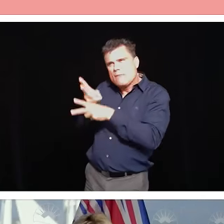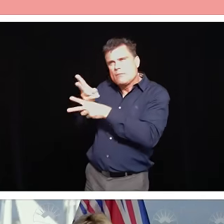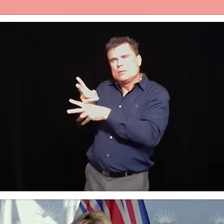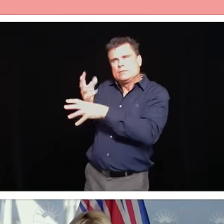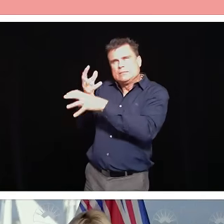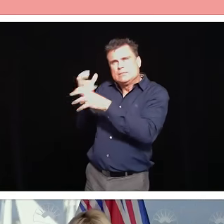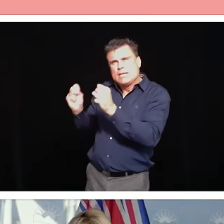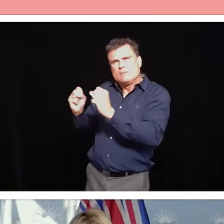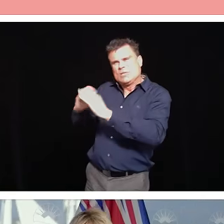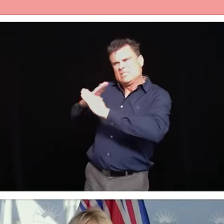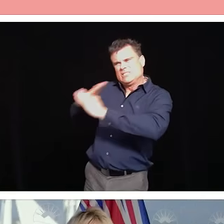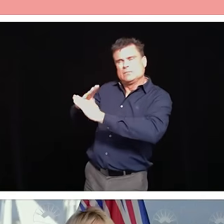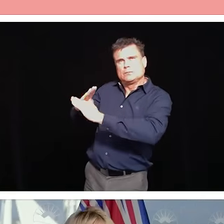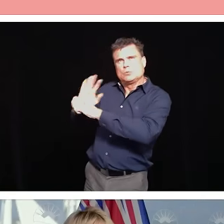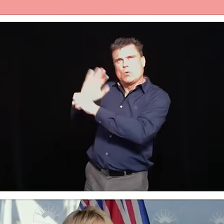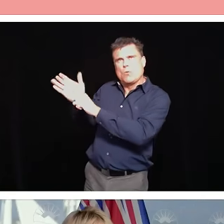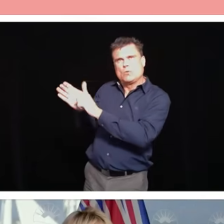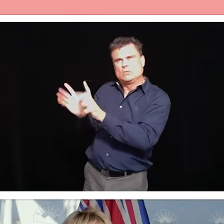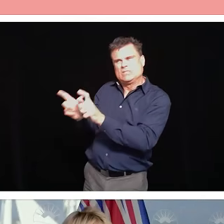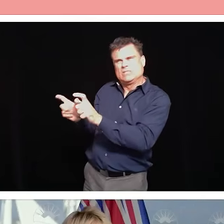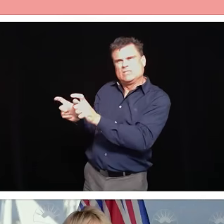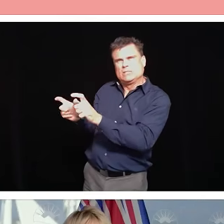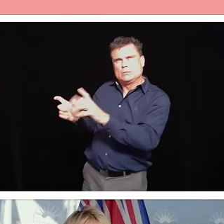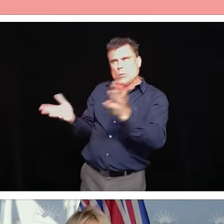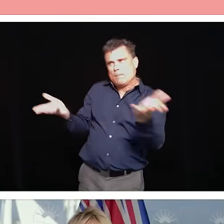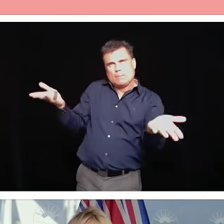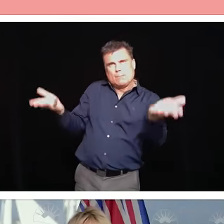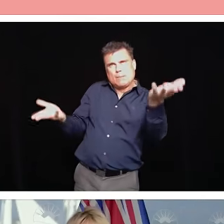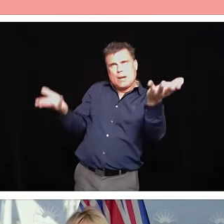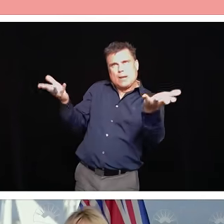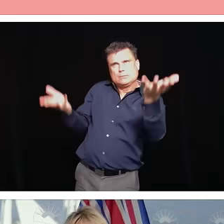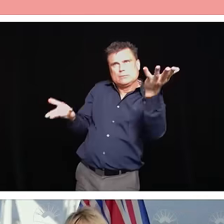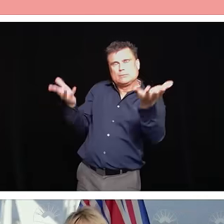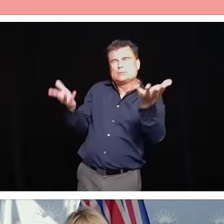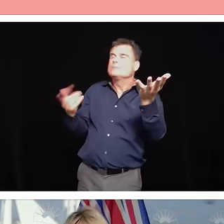Island. Less than two per 100,000 population in those areas.